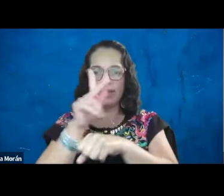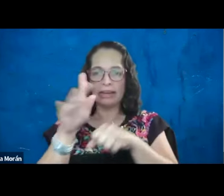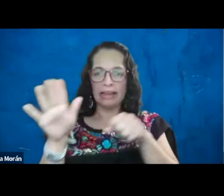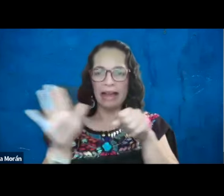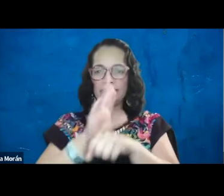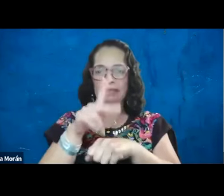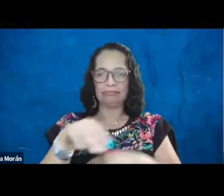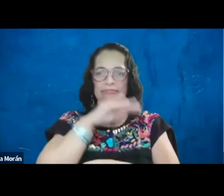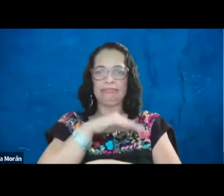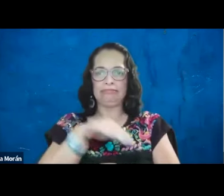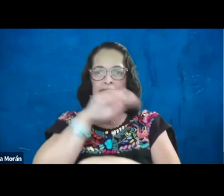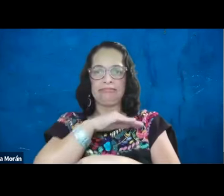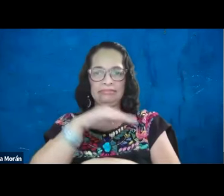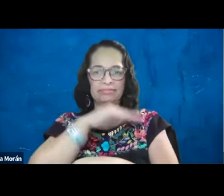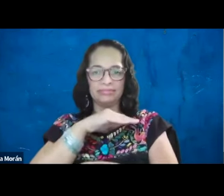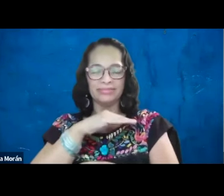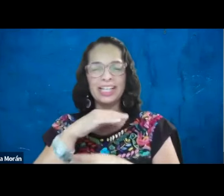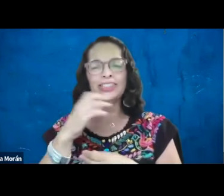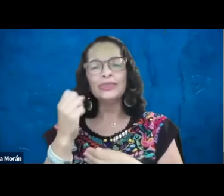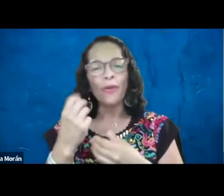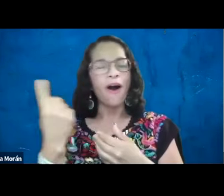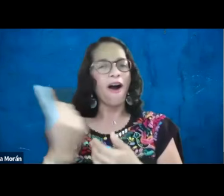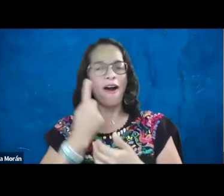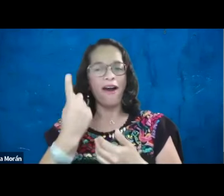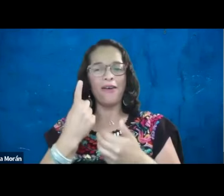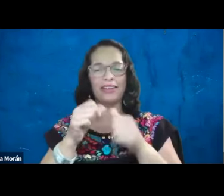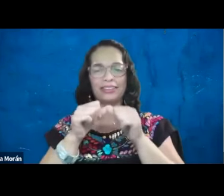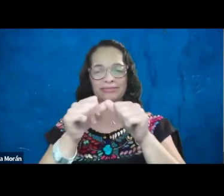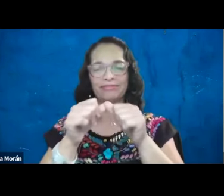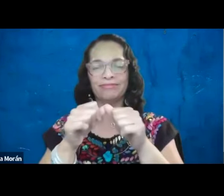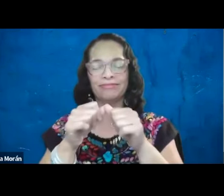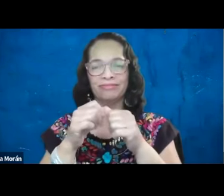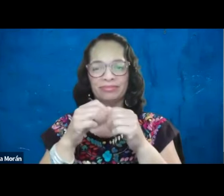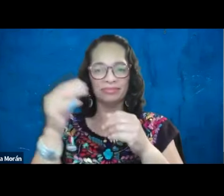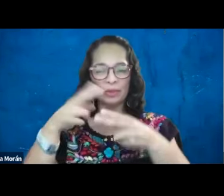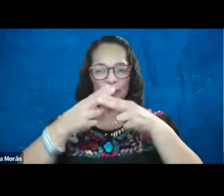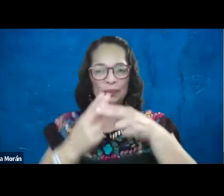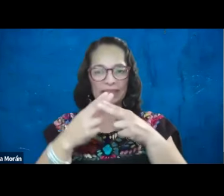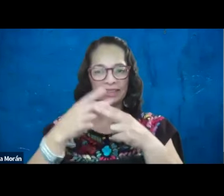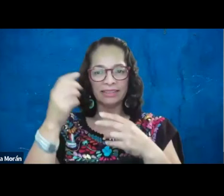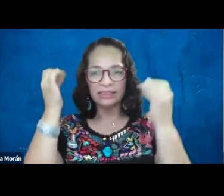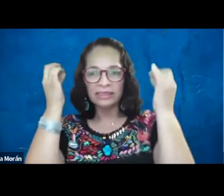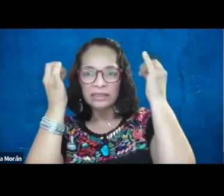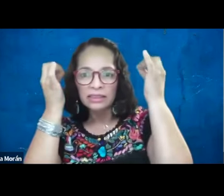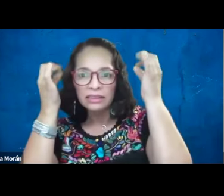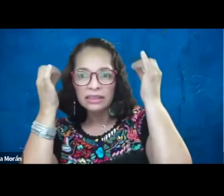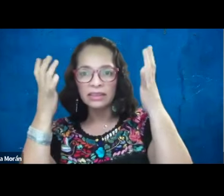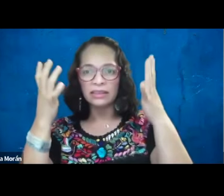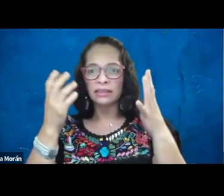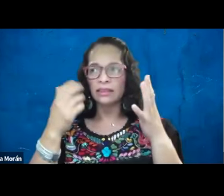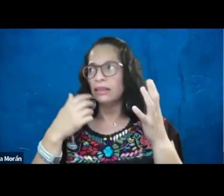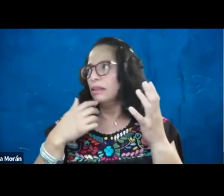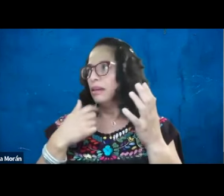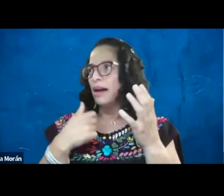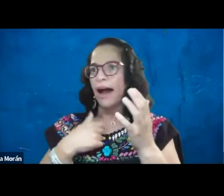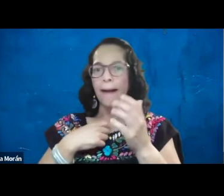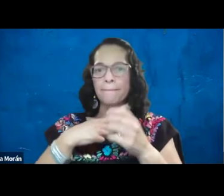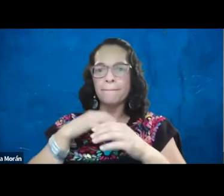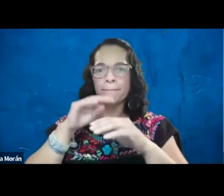same happen to me. So I was always covering up. And that is something that had continued to weigh on my mind.